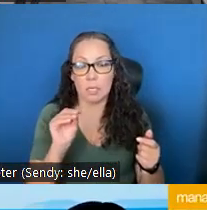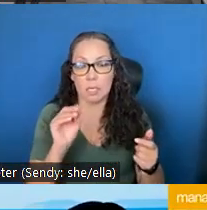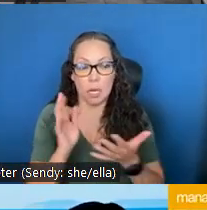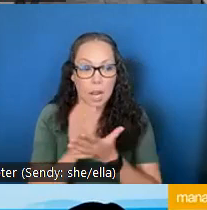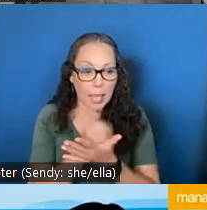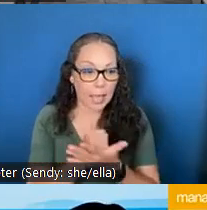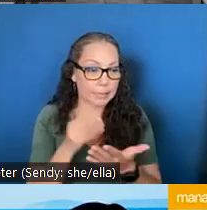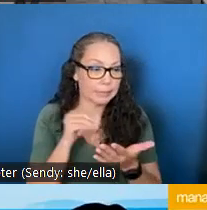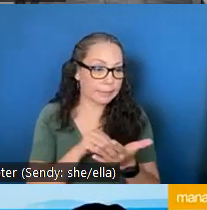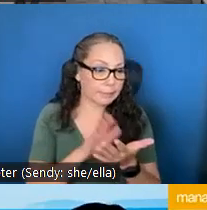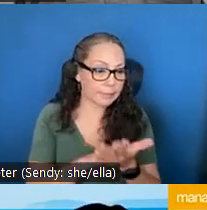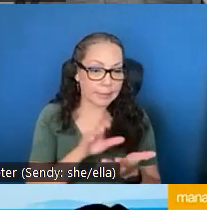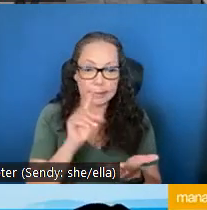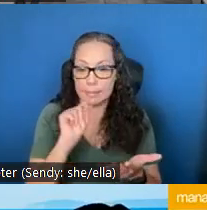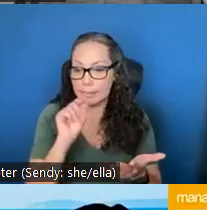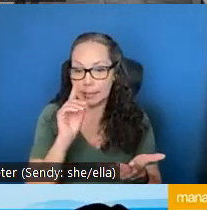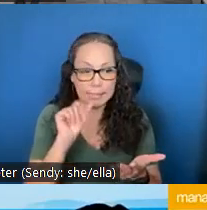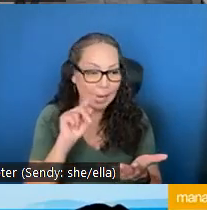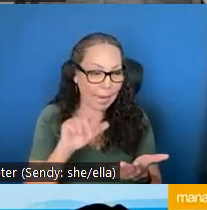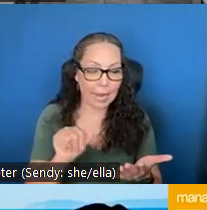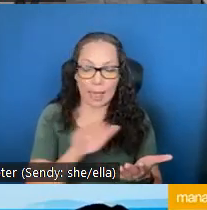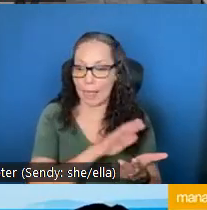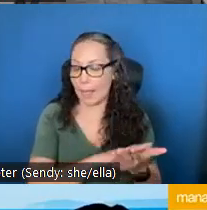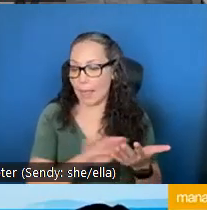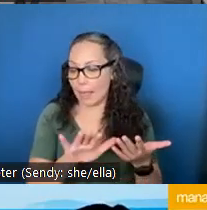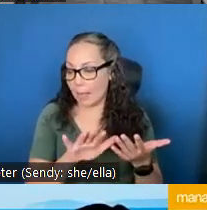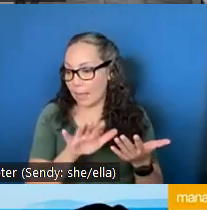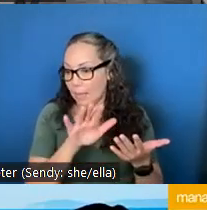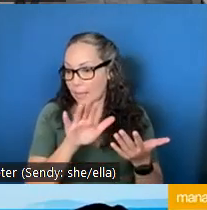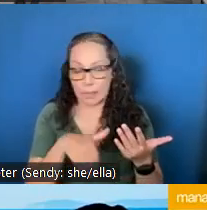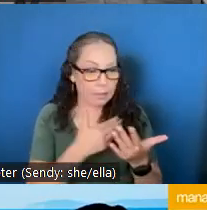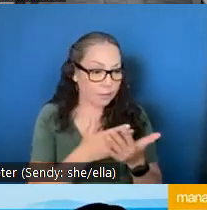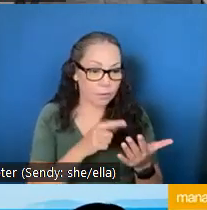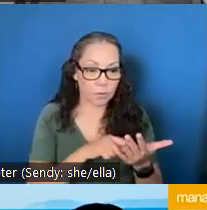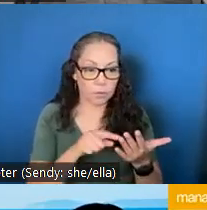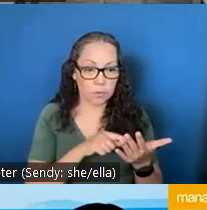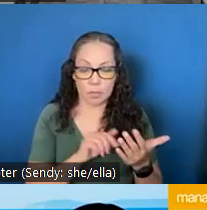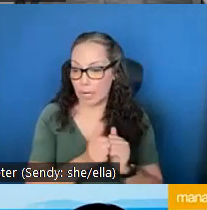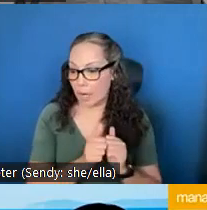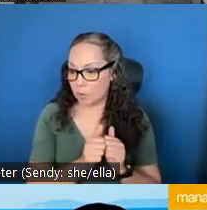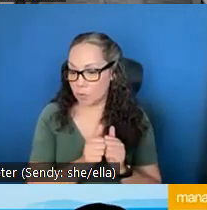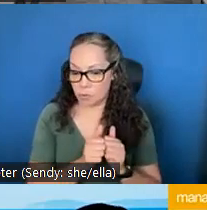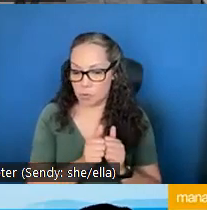uh the first set of work is around um around the designation criteria and then the second set of